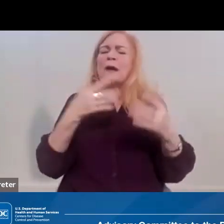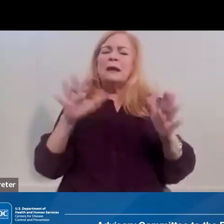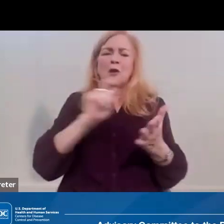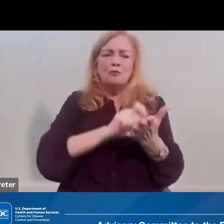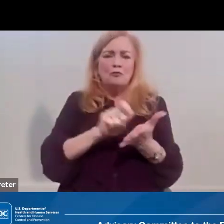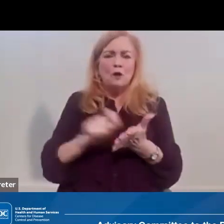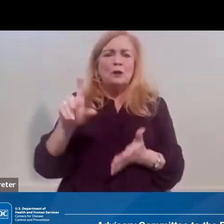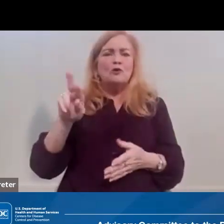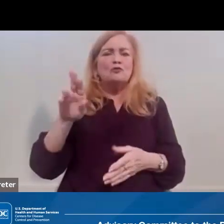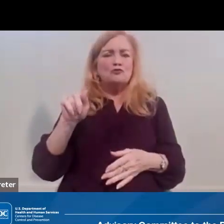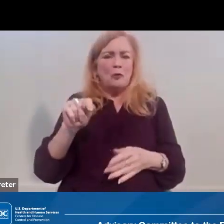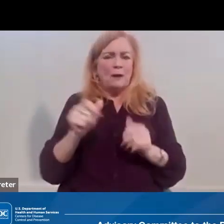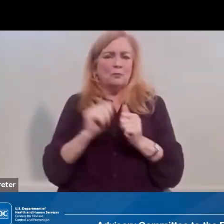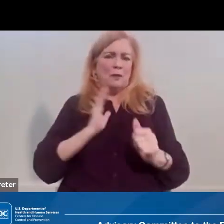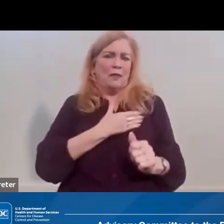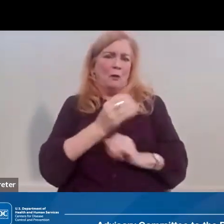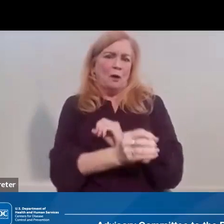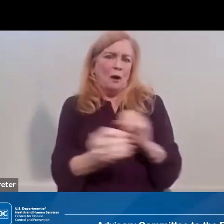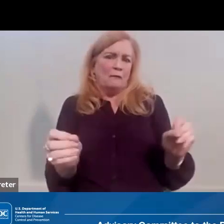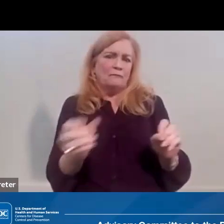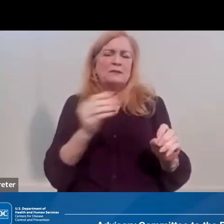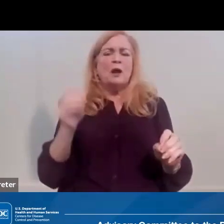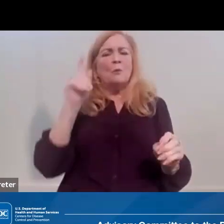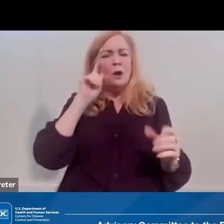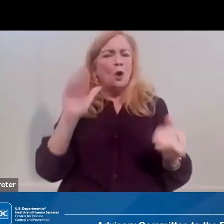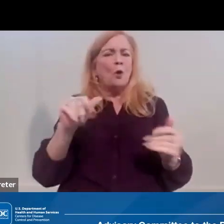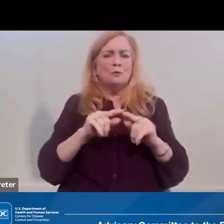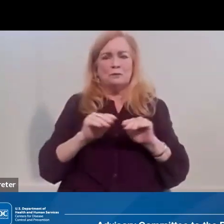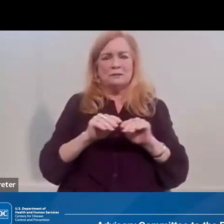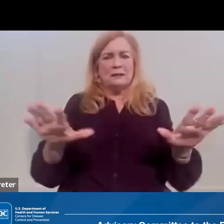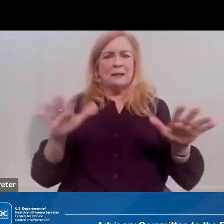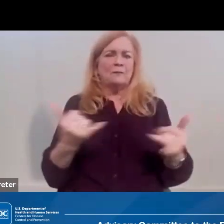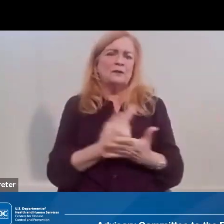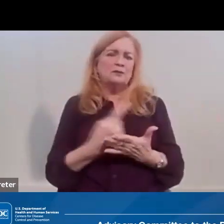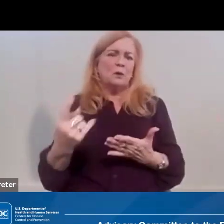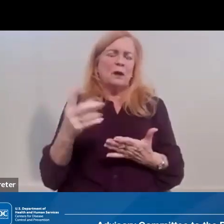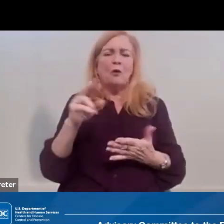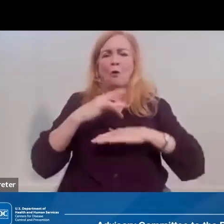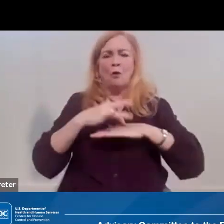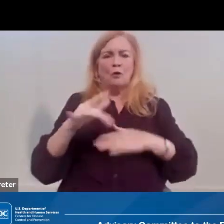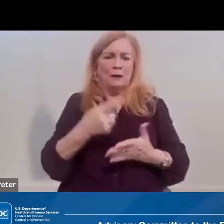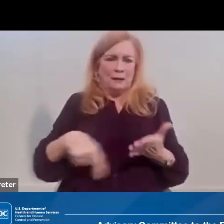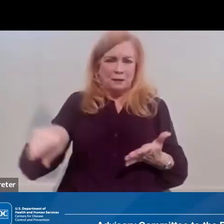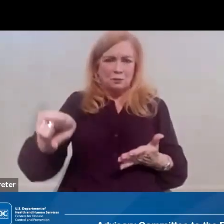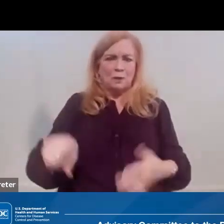And so our plan was to be able to like, have it go out this week, I hope, or early next week. We'll shoot this early next week.